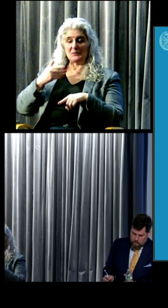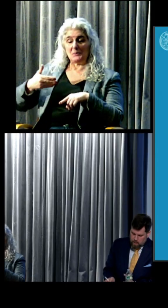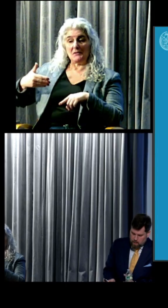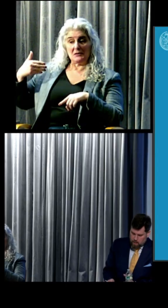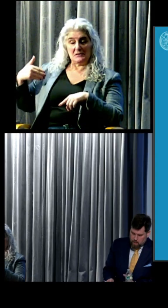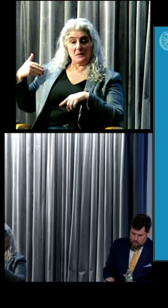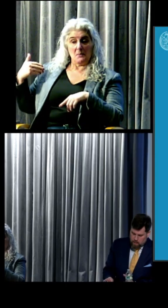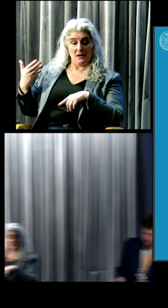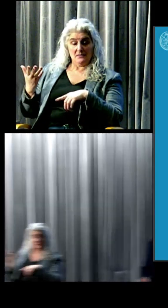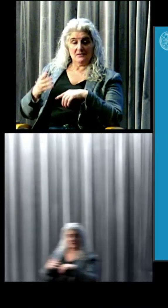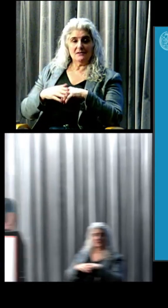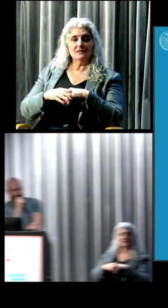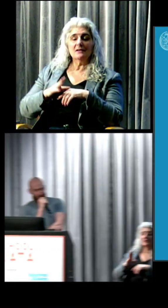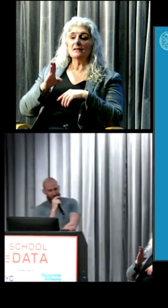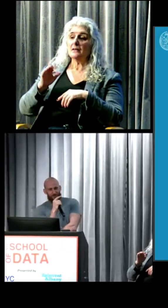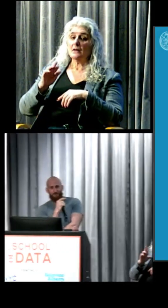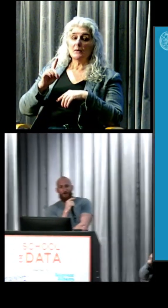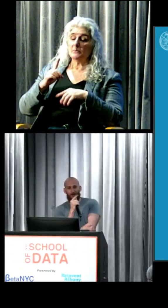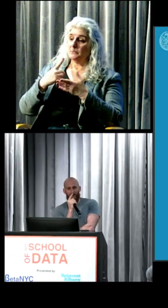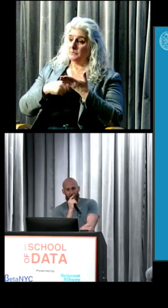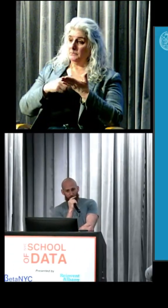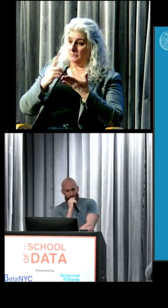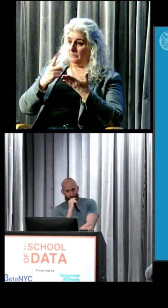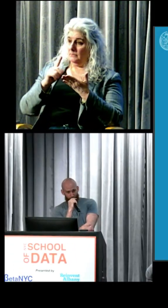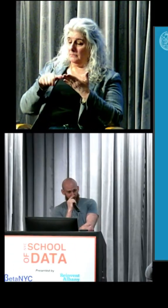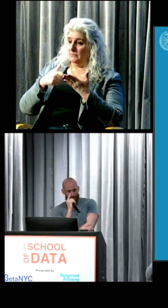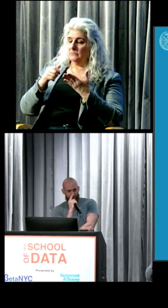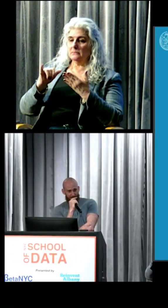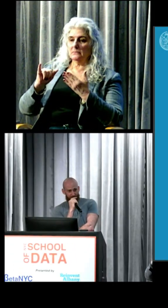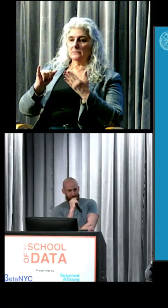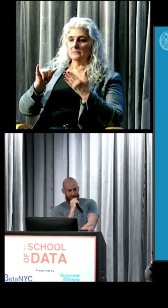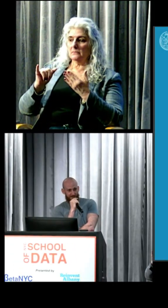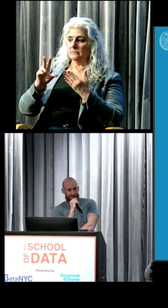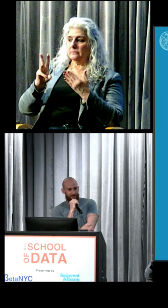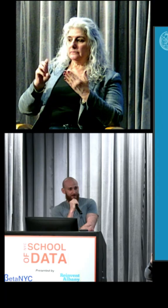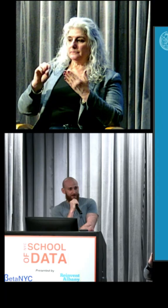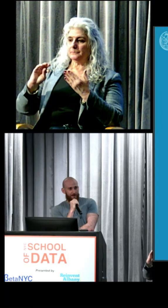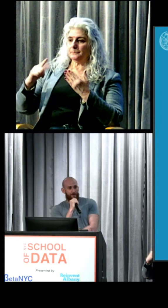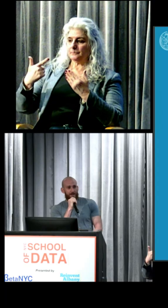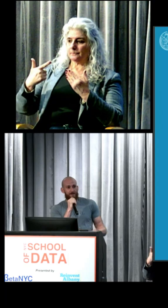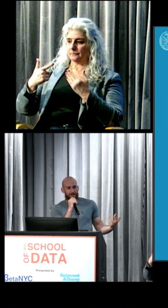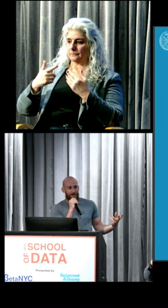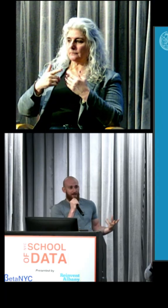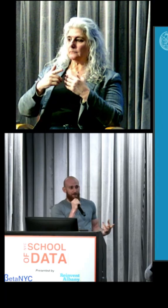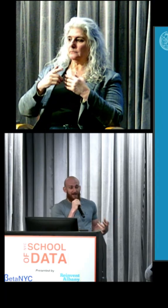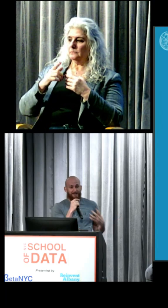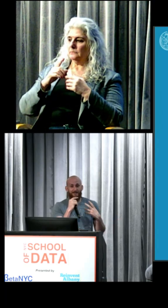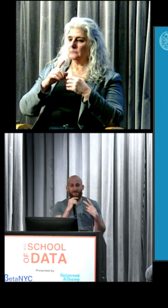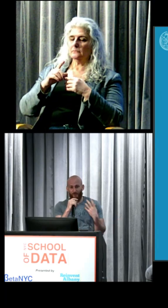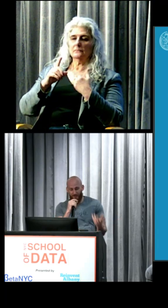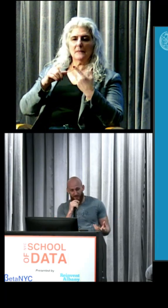only would there not be a lot of text conveying information in the simulation, but there also wouldn't be any numbers.